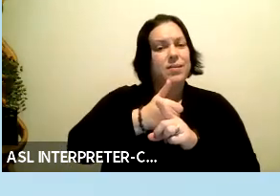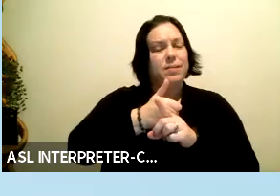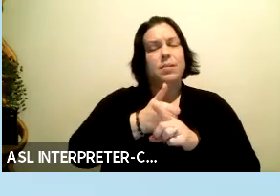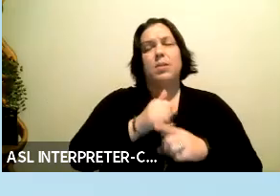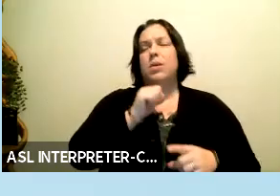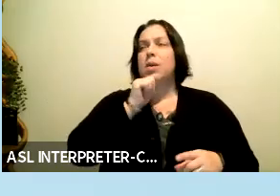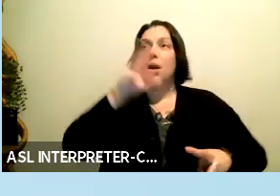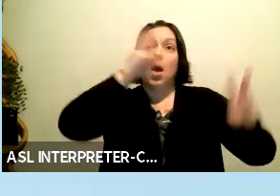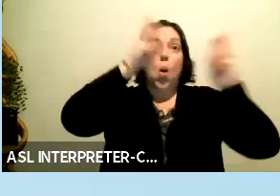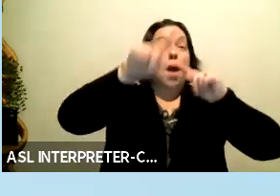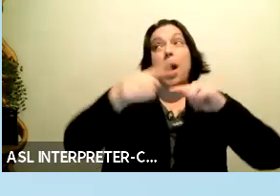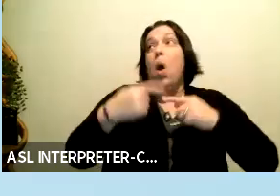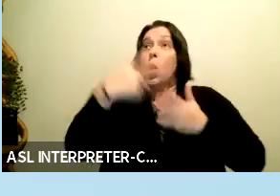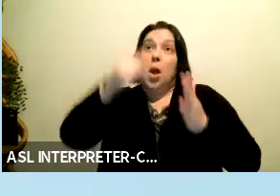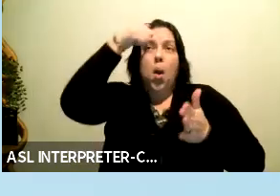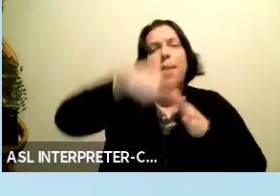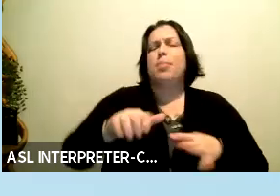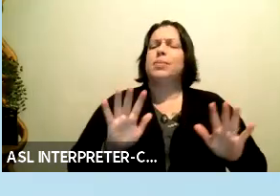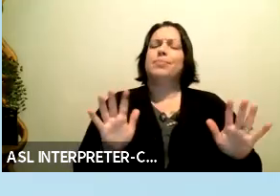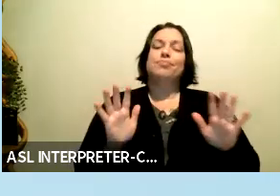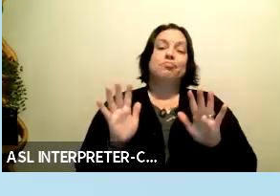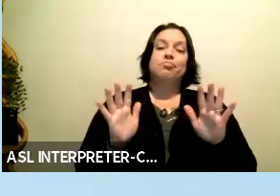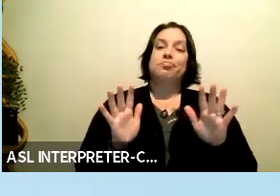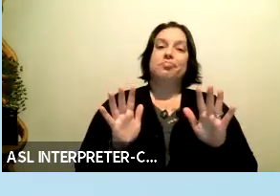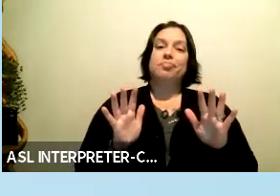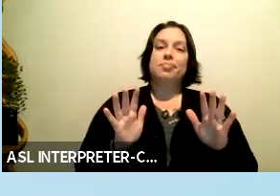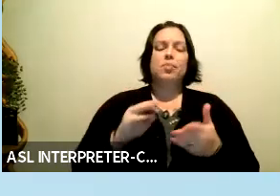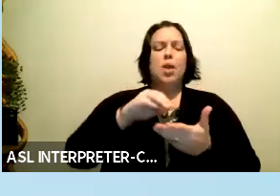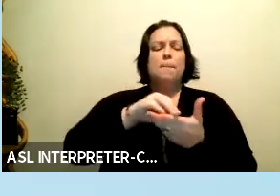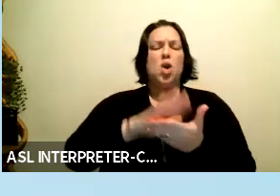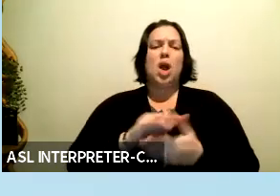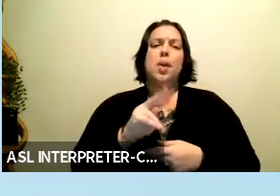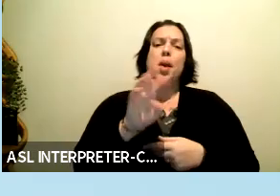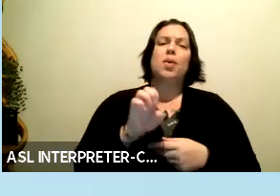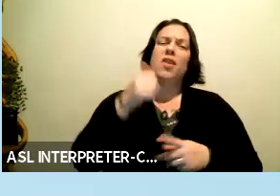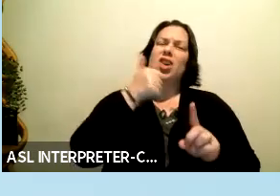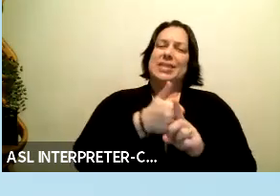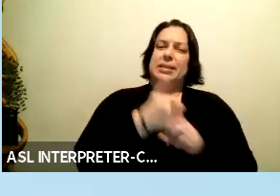you're going to remember. Let this note be your container, so that your brain can let